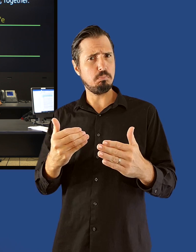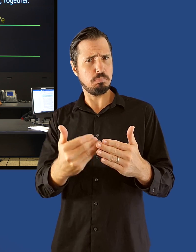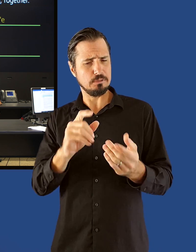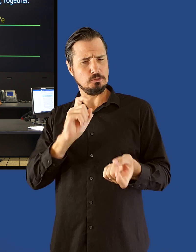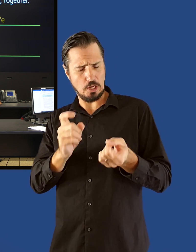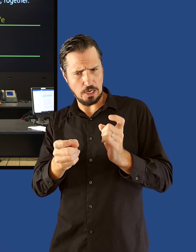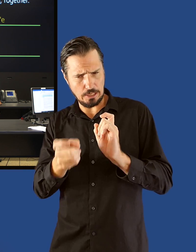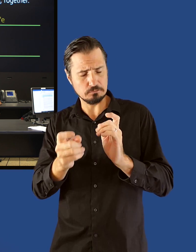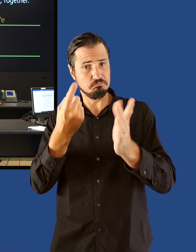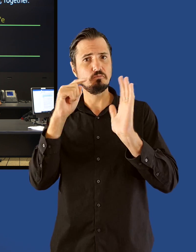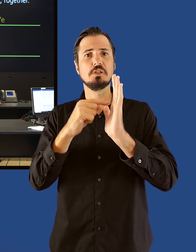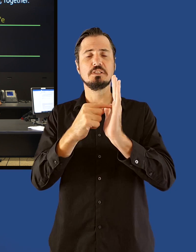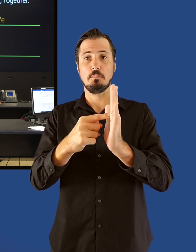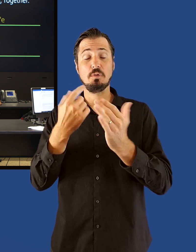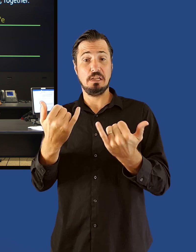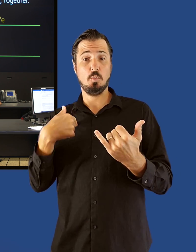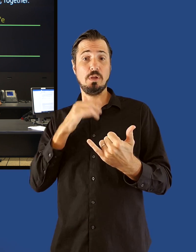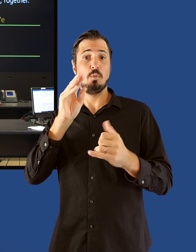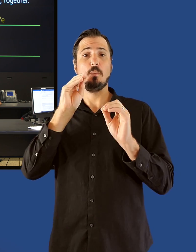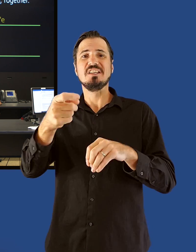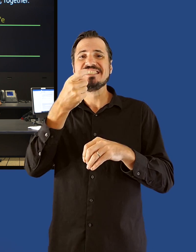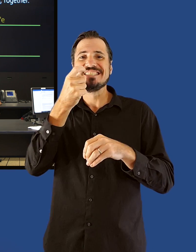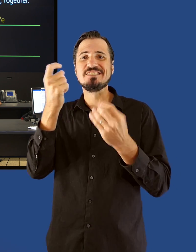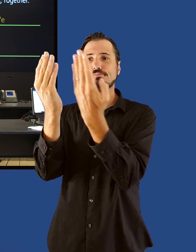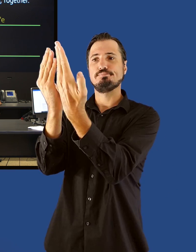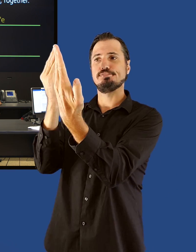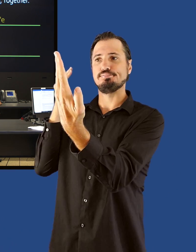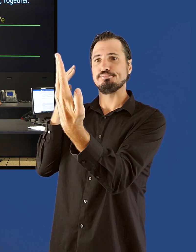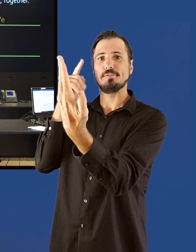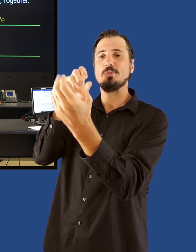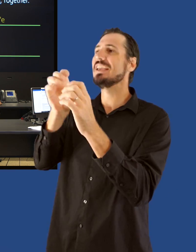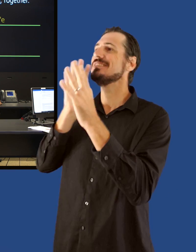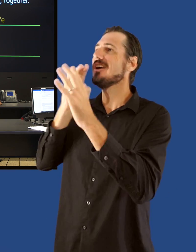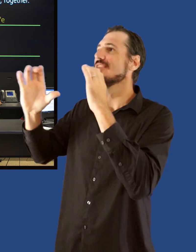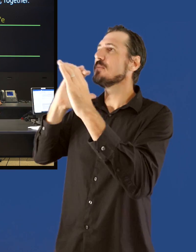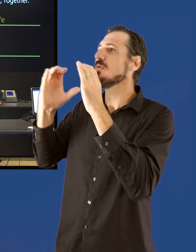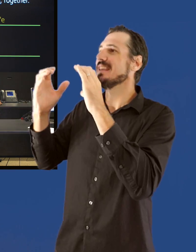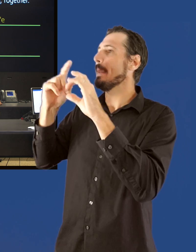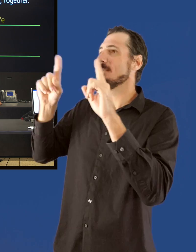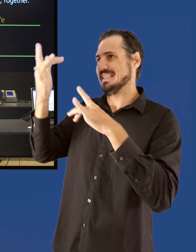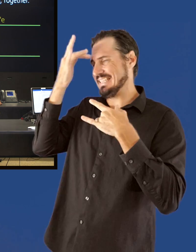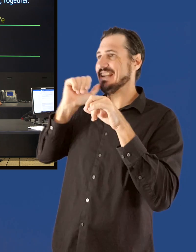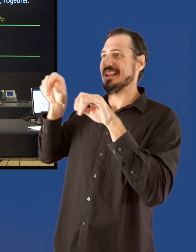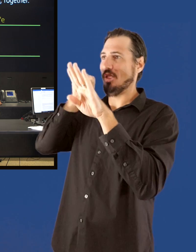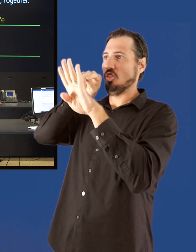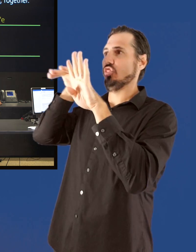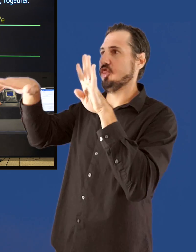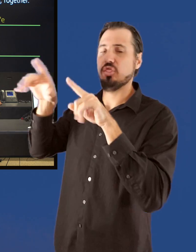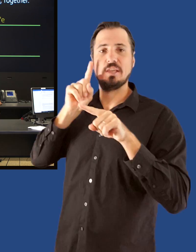For example, we are in the process of installing plexiglass at many of our counters, and taking other precautionary measures to maintain social distancing